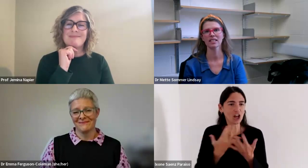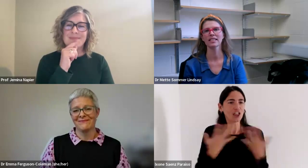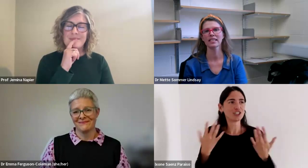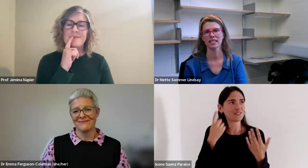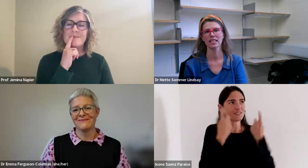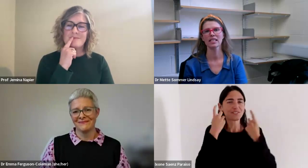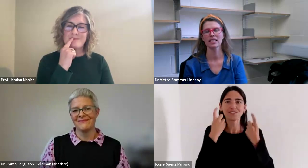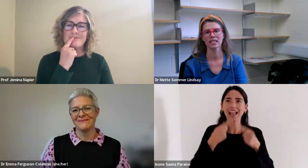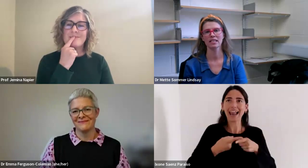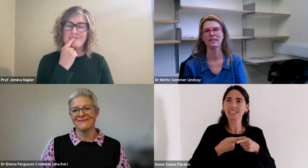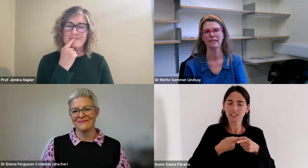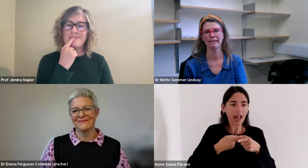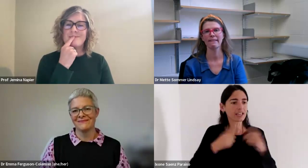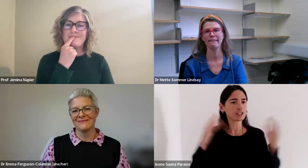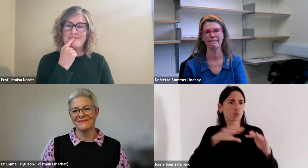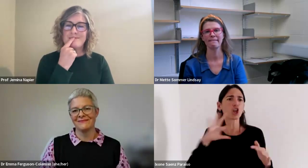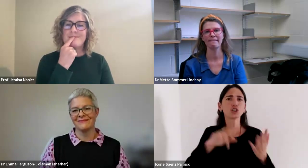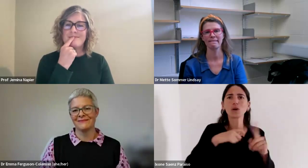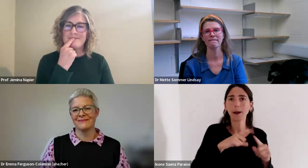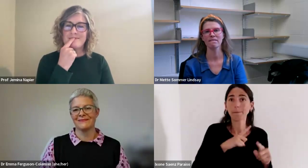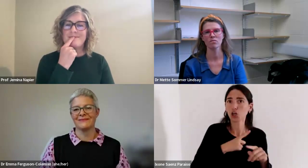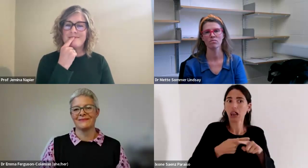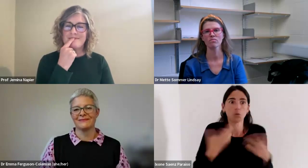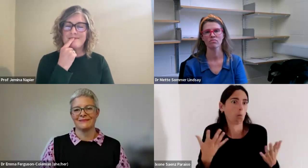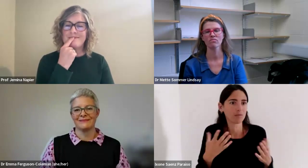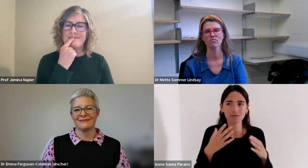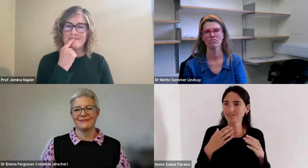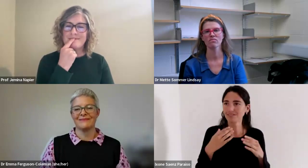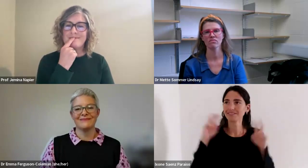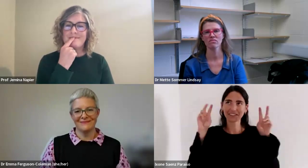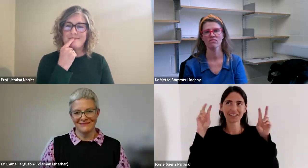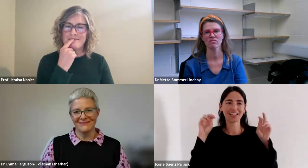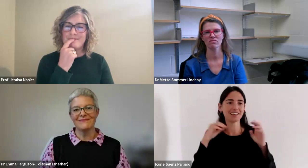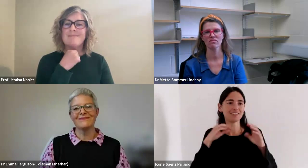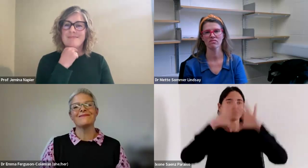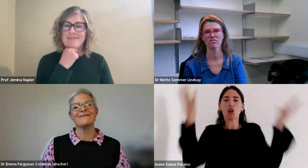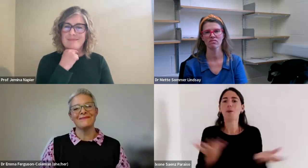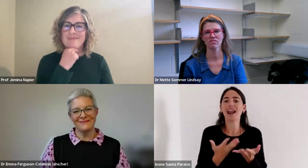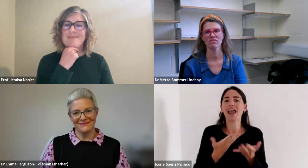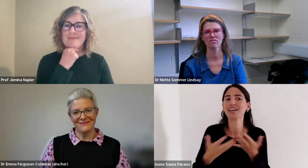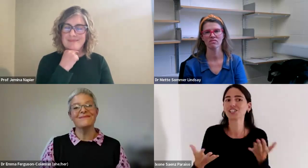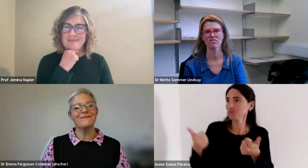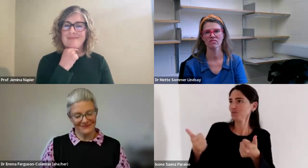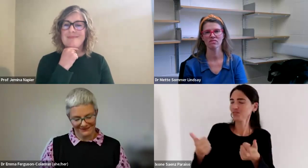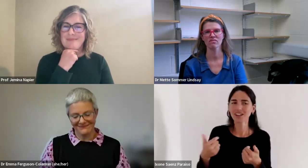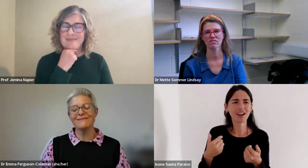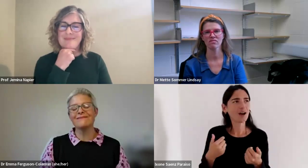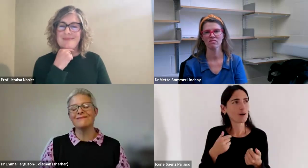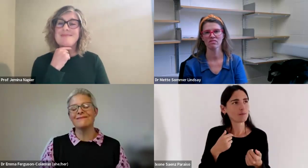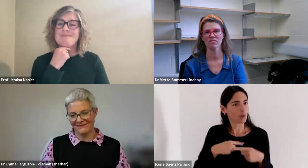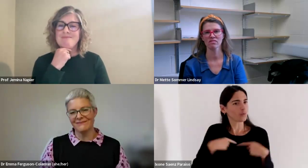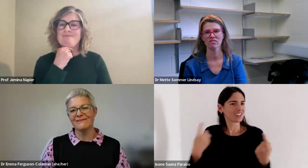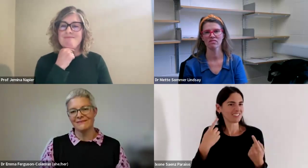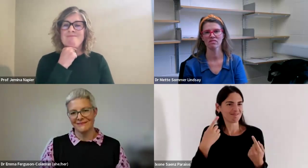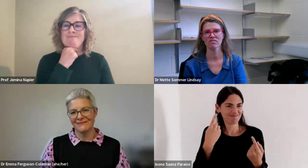my research in Spanish, and I think about English in the UK, that's the global language of course,